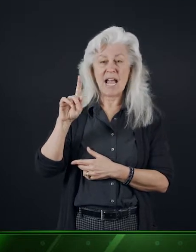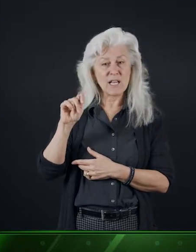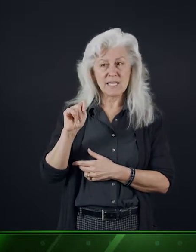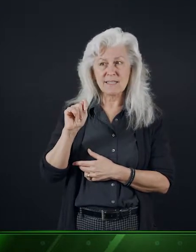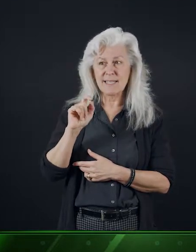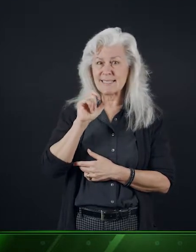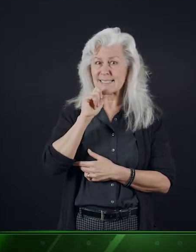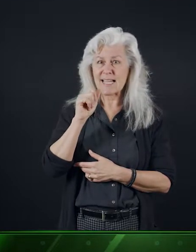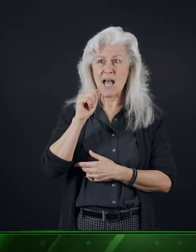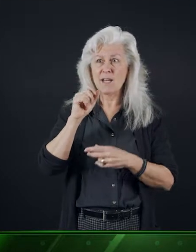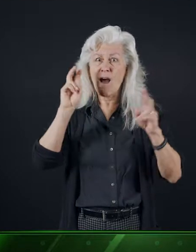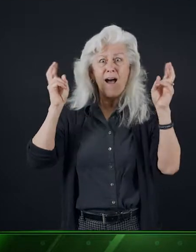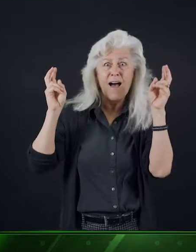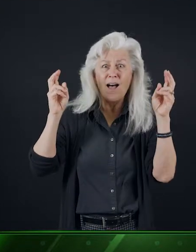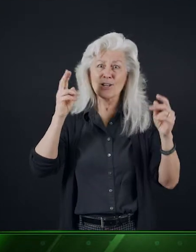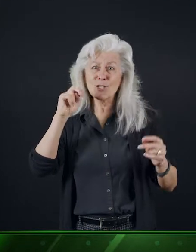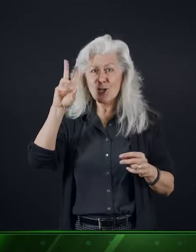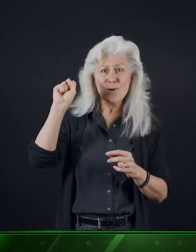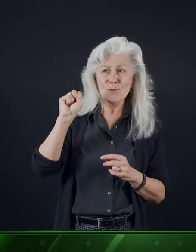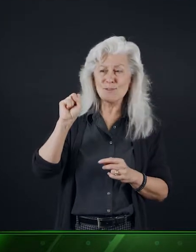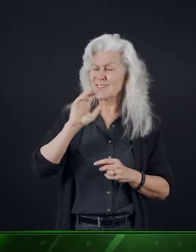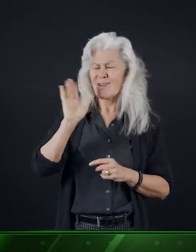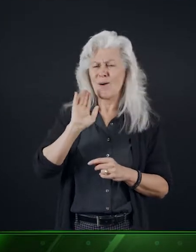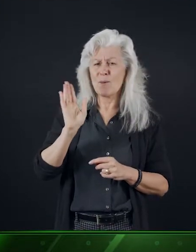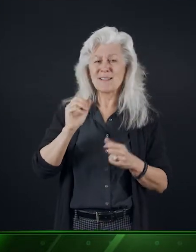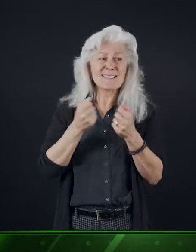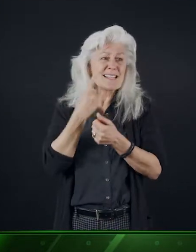it isn't big news because it's everywhere.